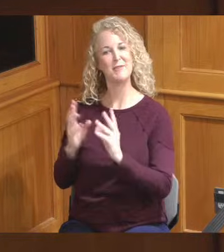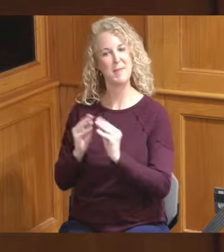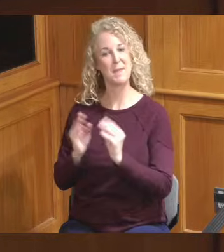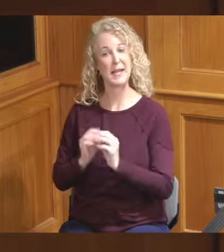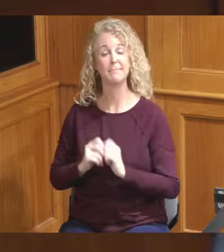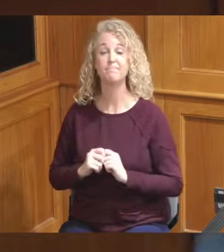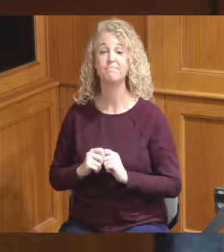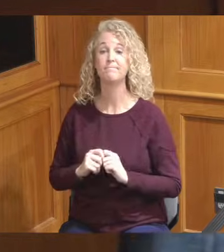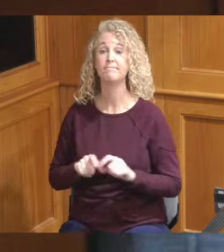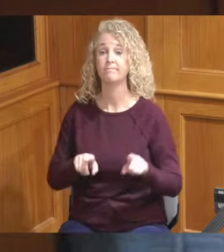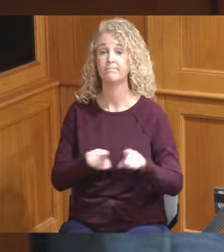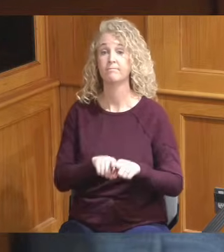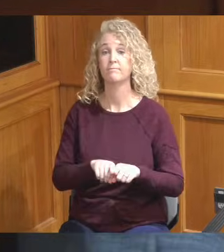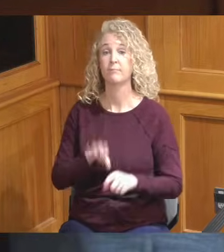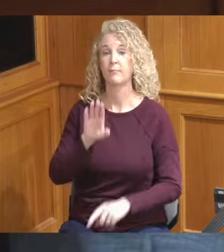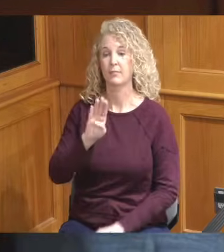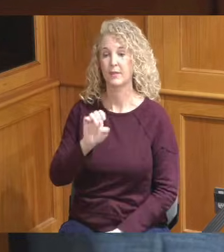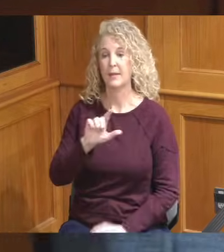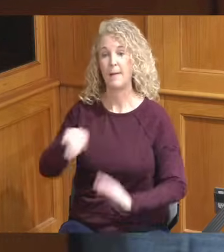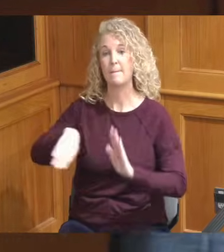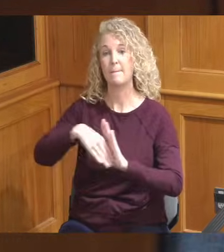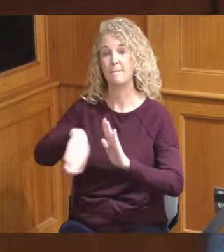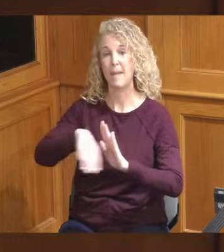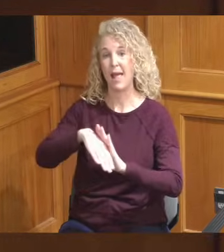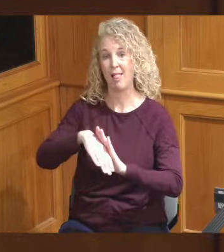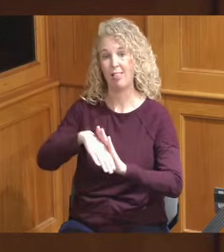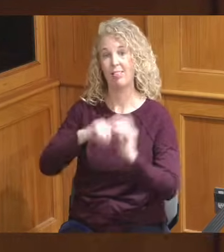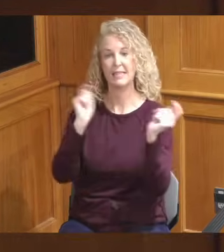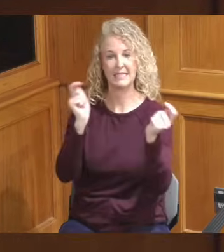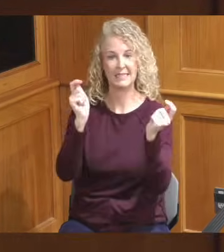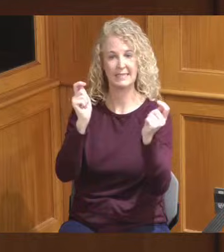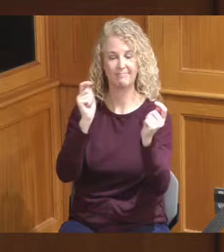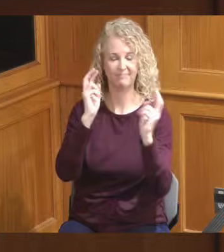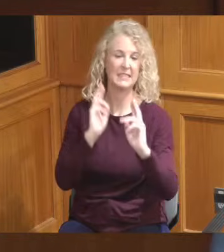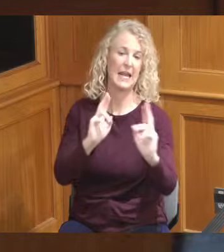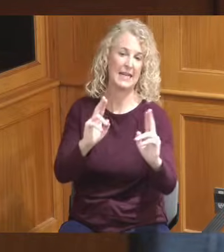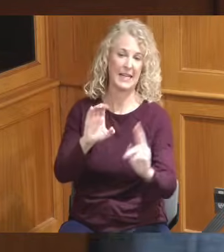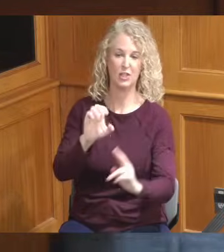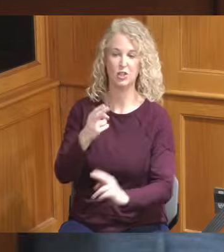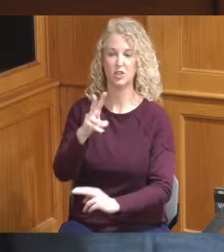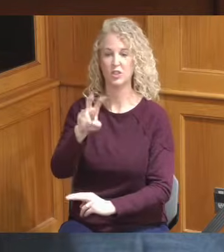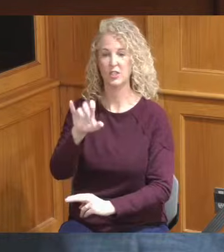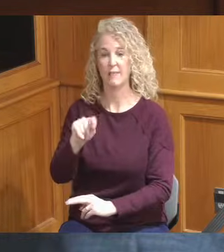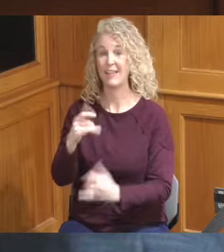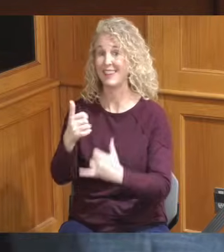also went to the bell dedication out in Cheviot. So as we all know it's American 250. It's our our